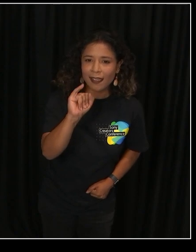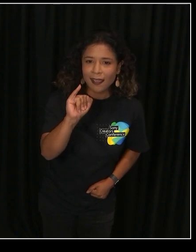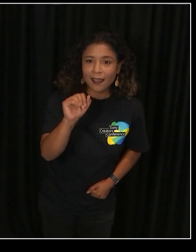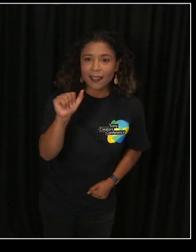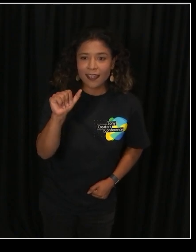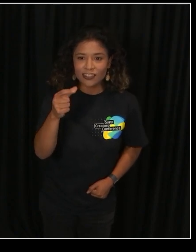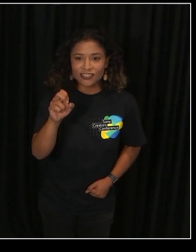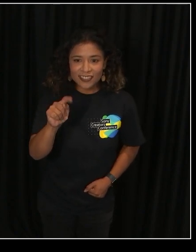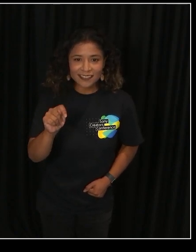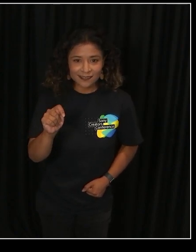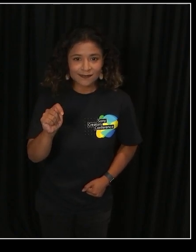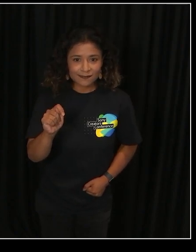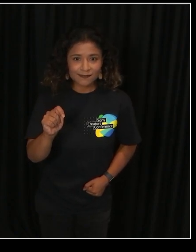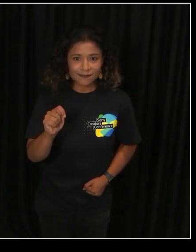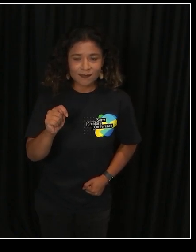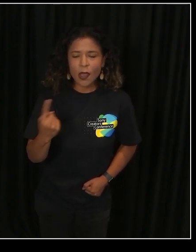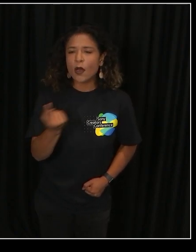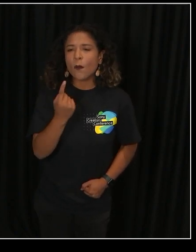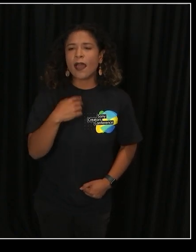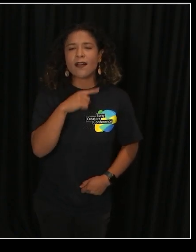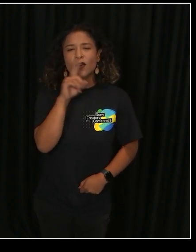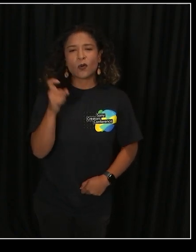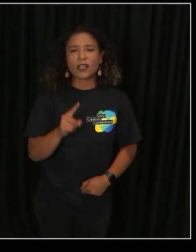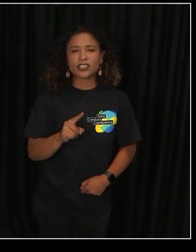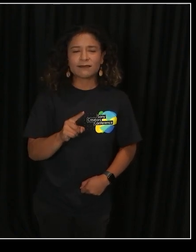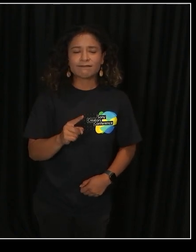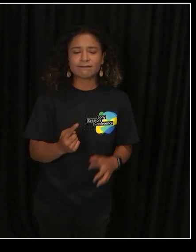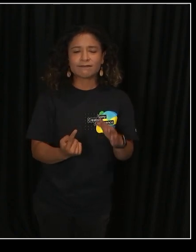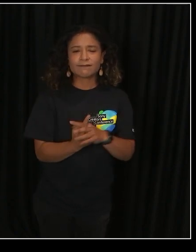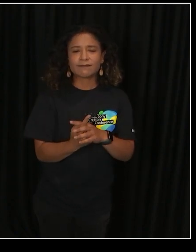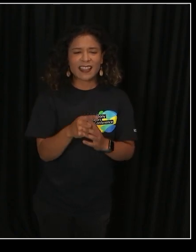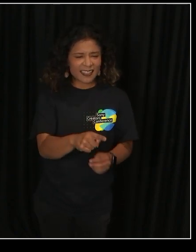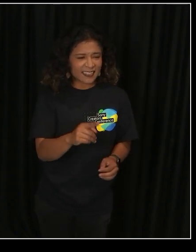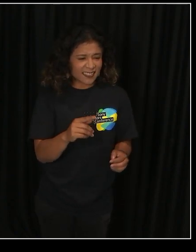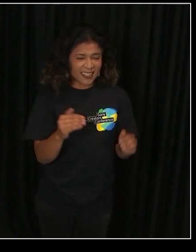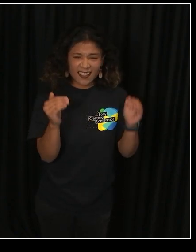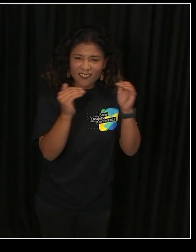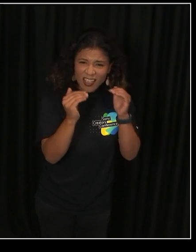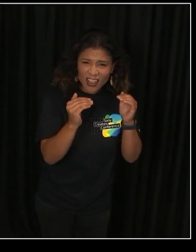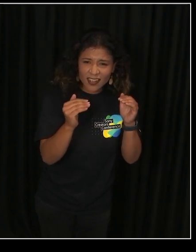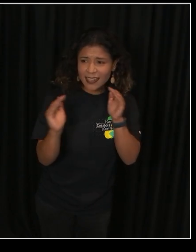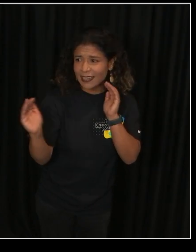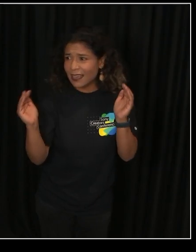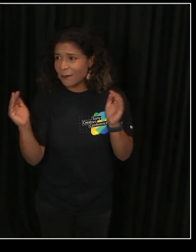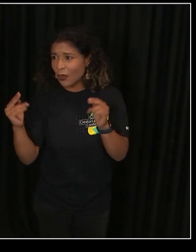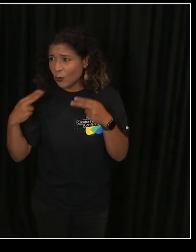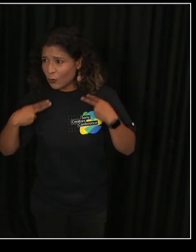So there's always a question when you do stuff like this, is this really a fair comparison to what the humans have to do?